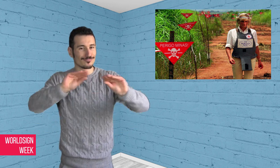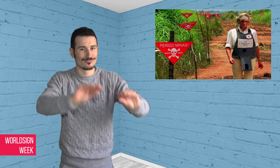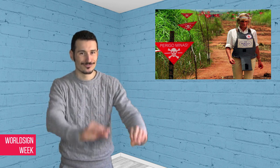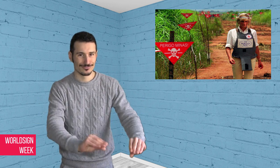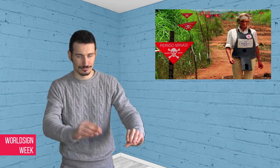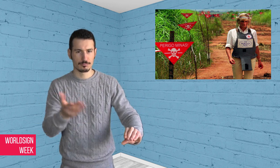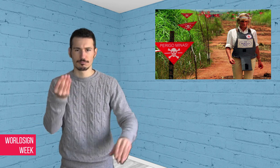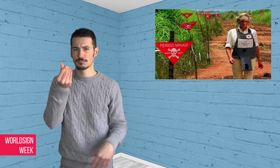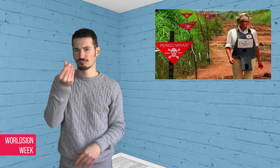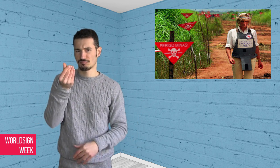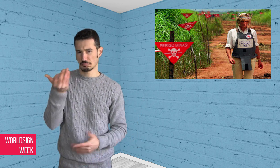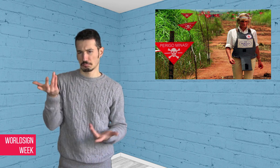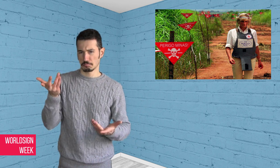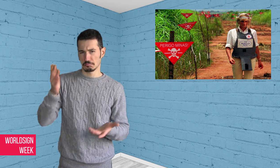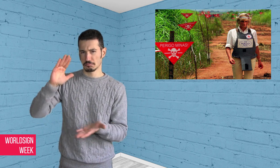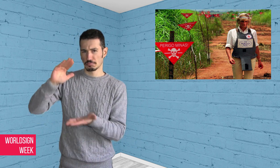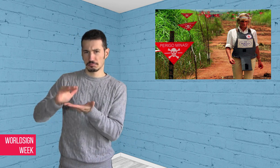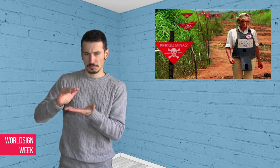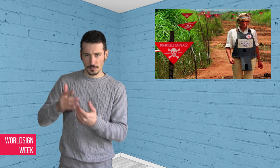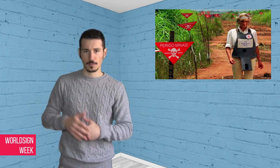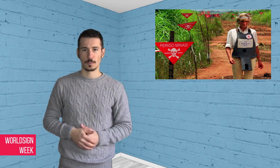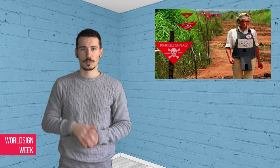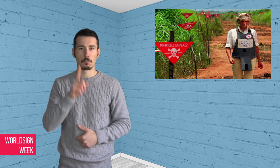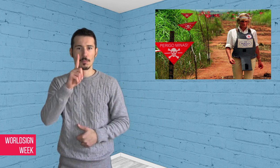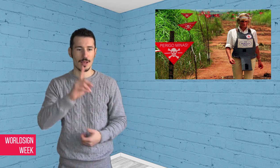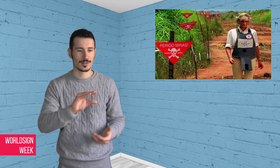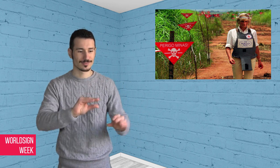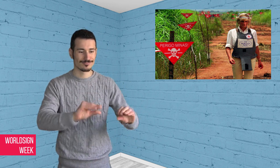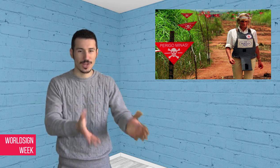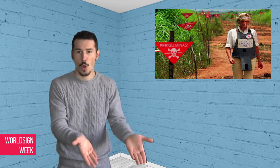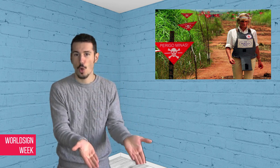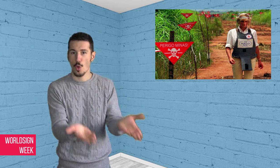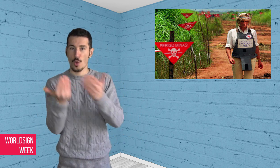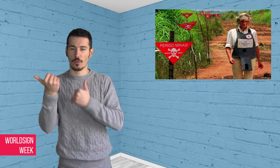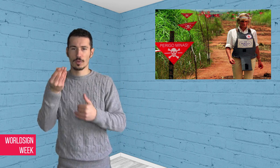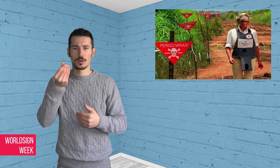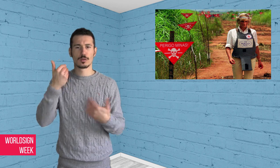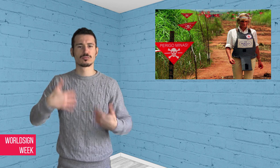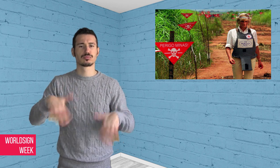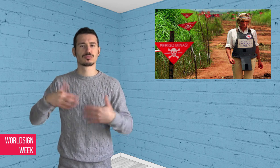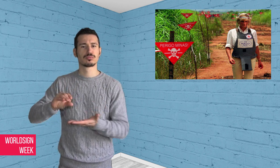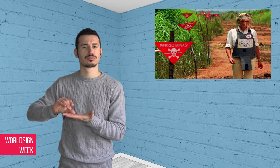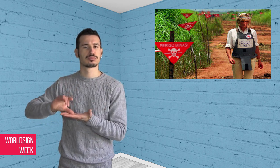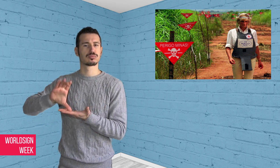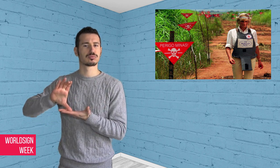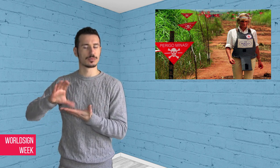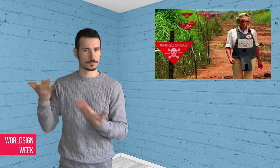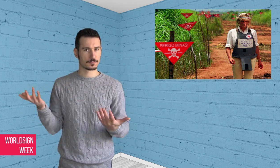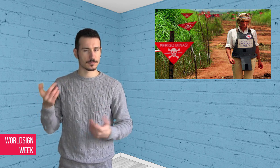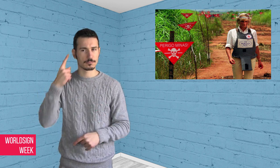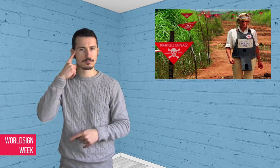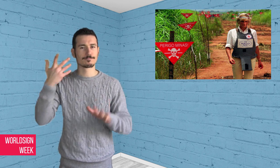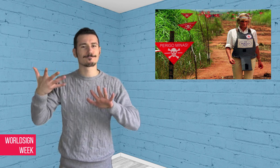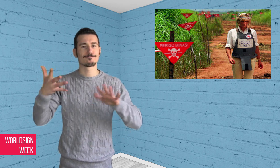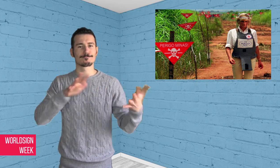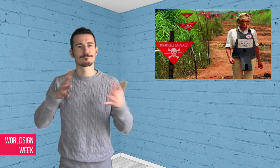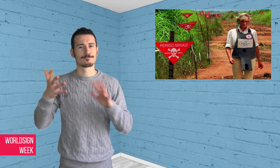to be over $50 billion US Dollars! The deceased British Princess Diana was